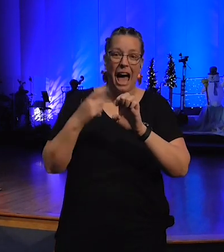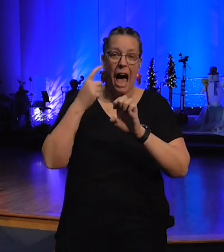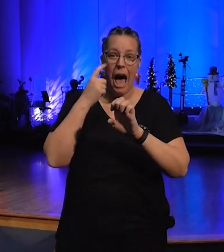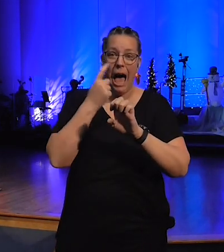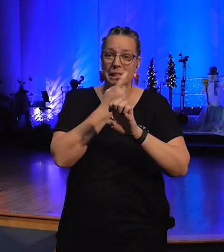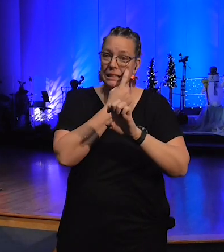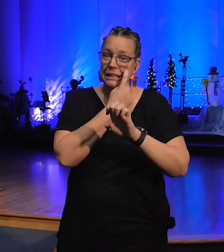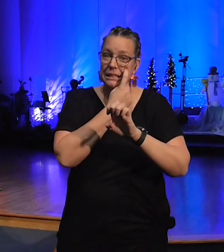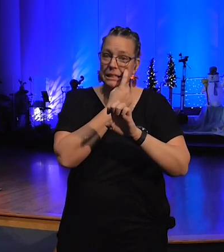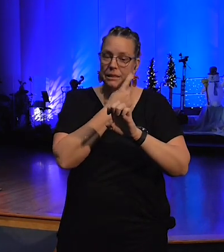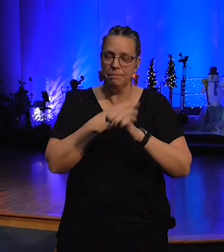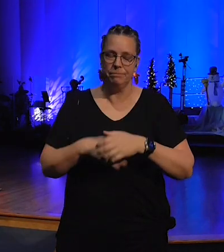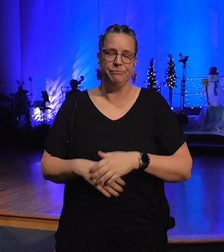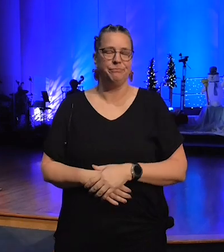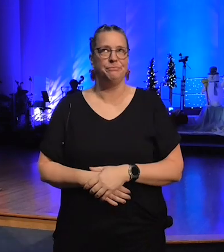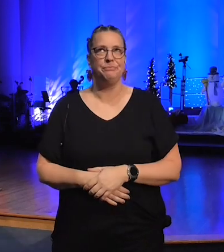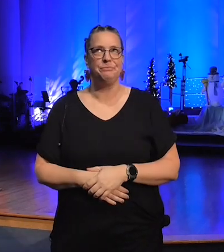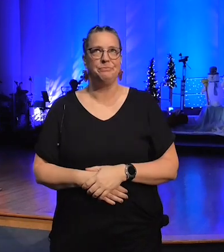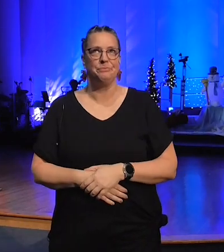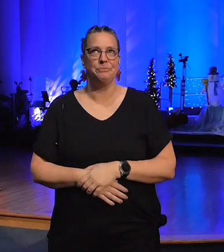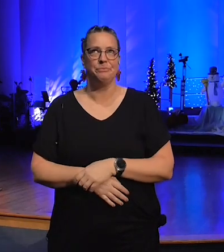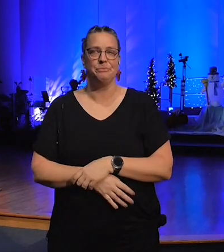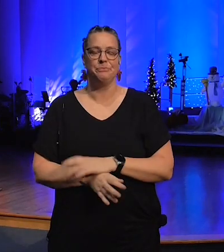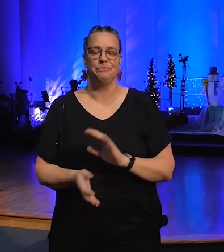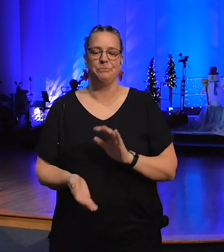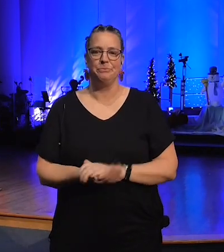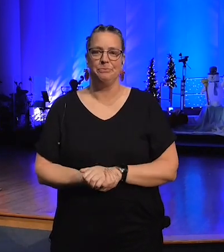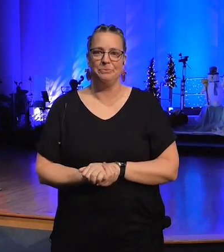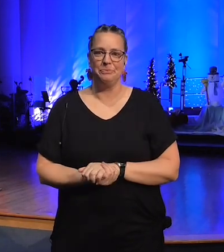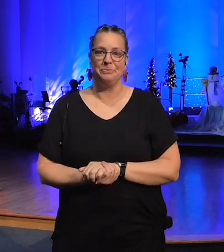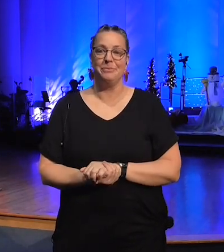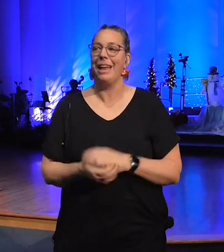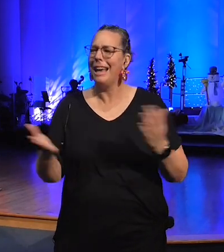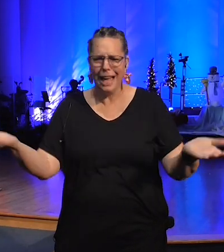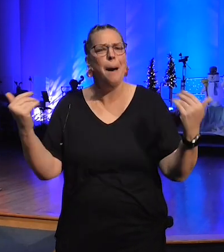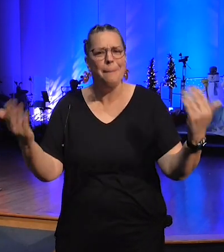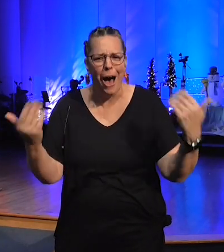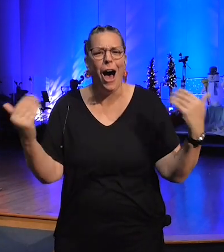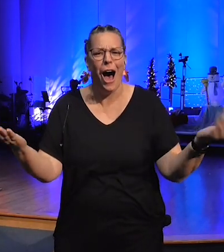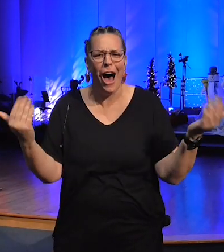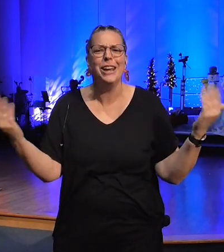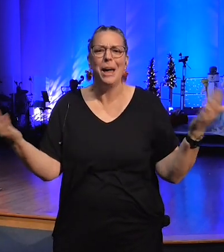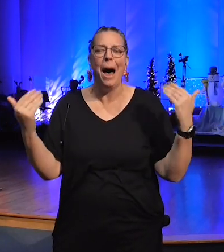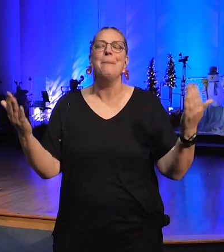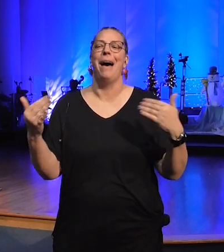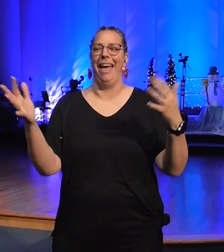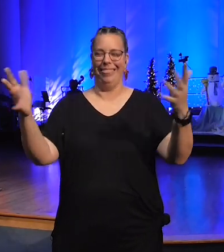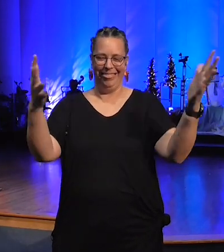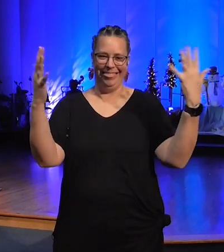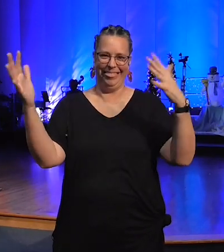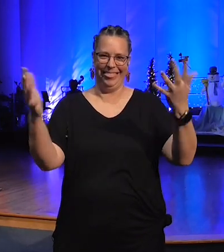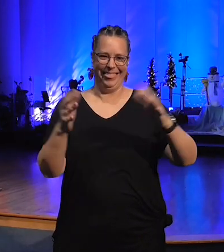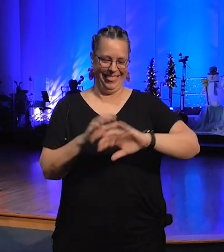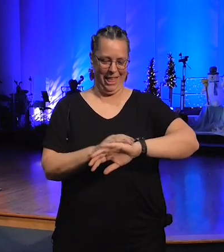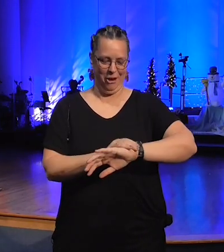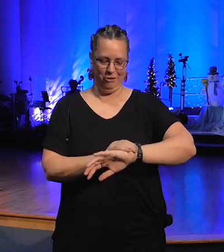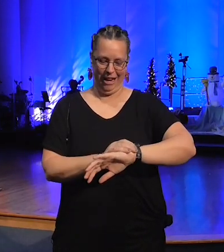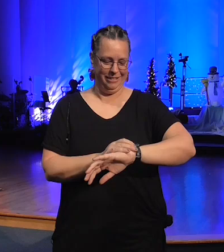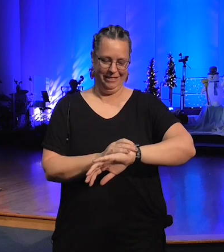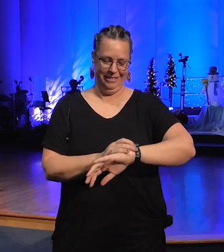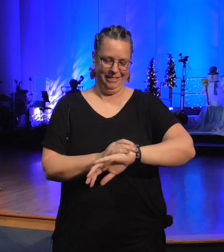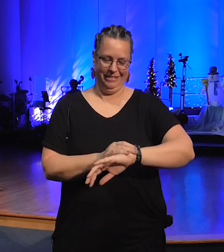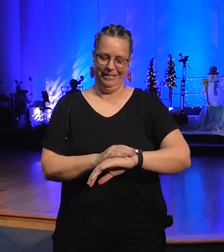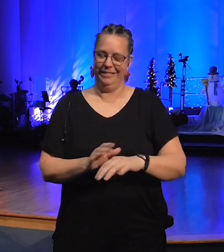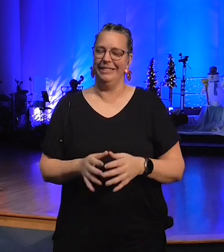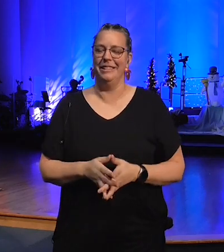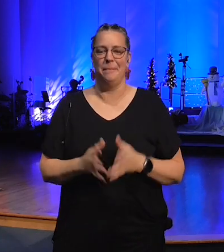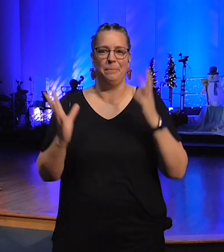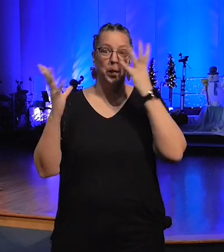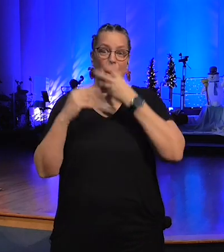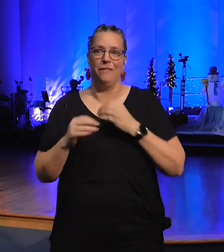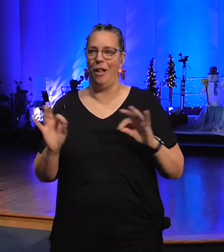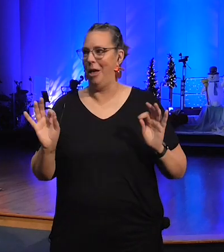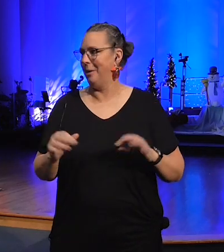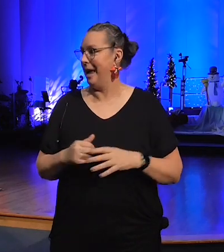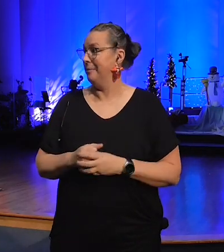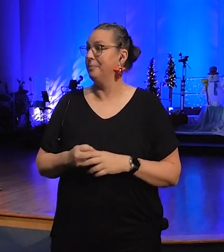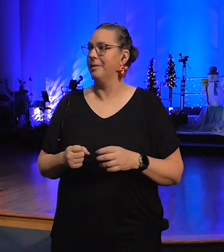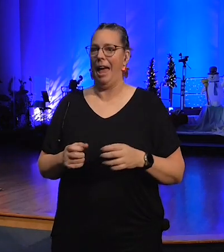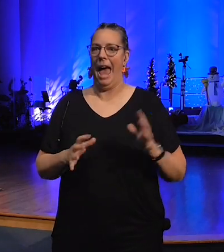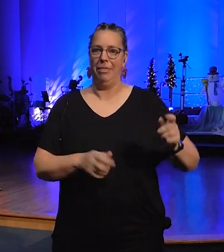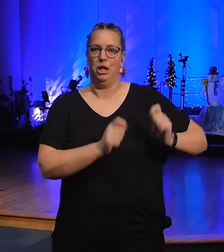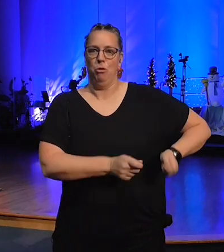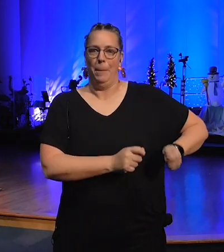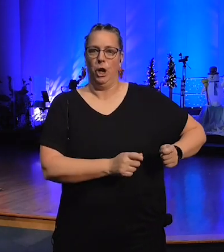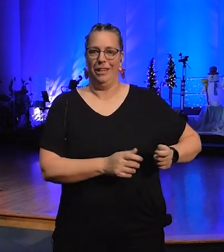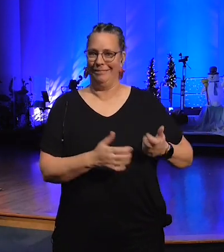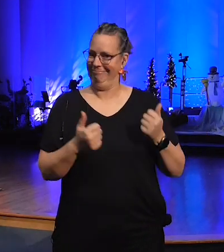ice right yeah that's it let's hear it come on let's hear it let's hear it beautiful beautiful